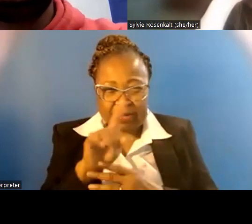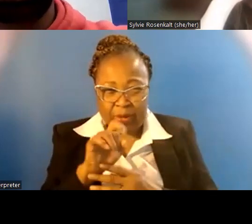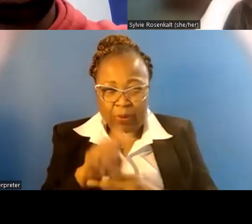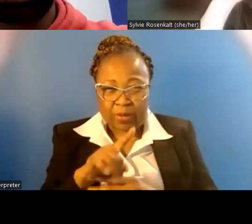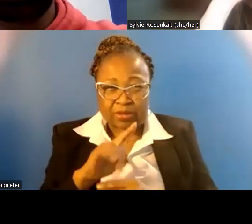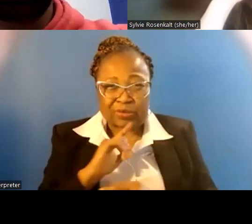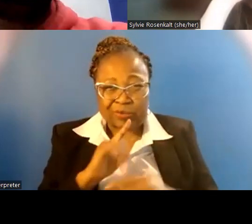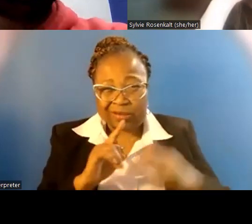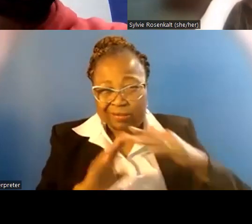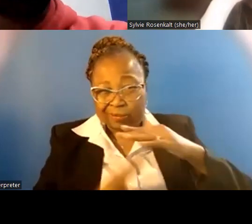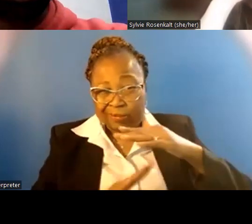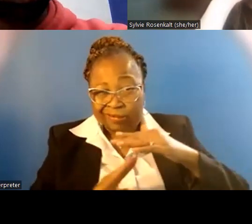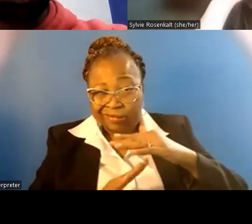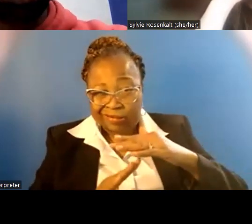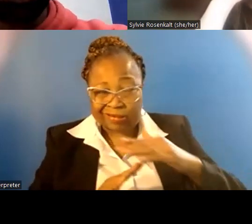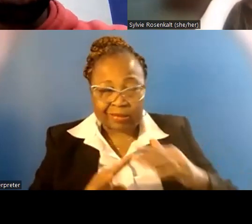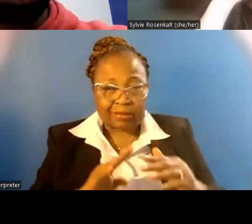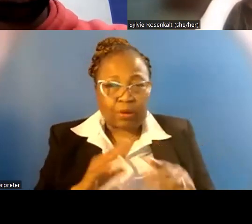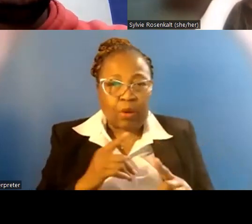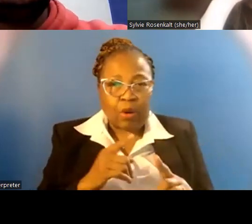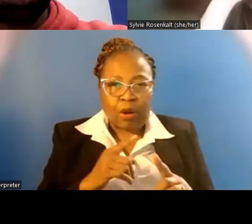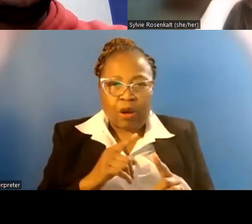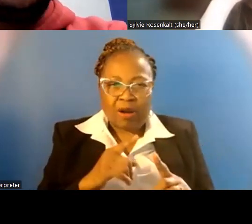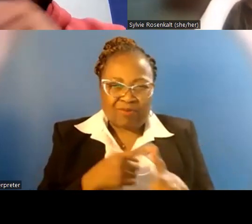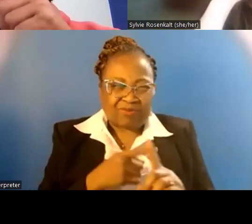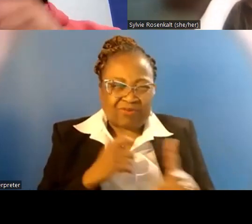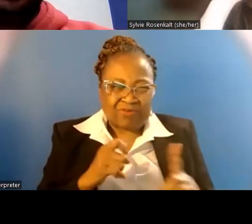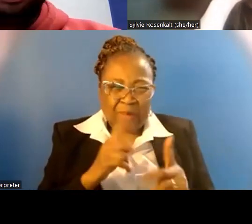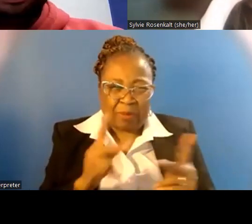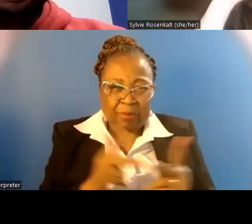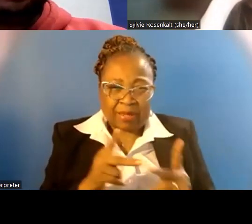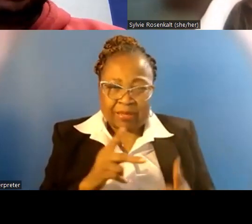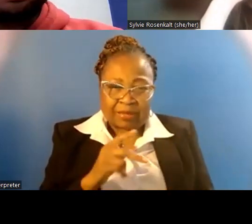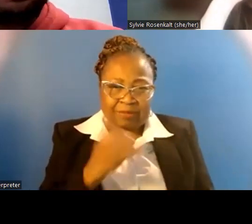or coming from a place of misunderstanding. So yeah.